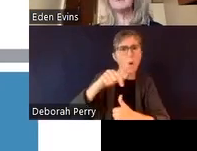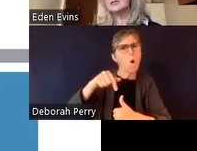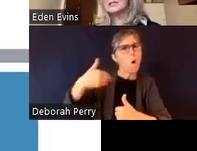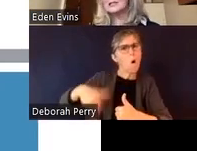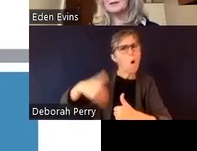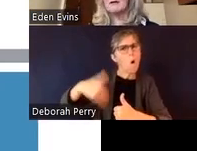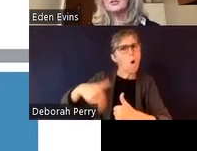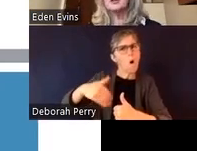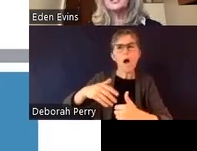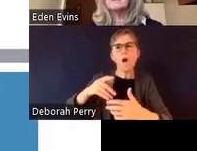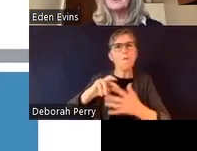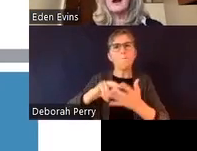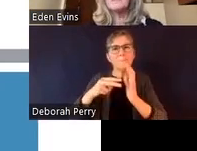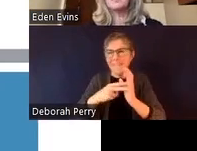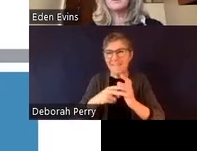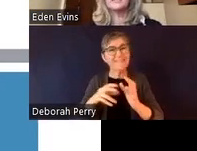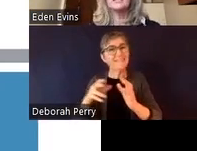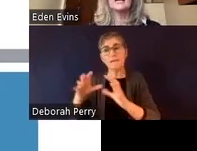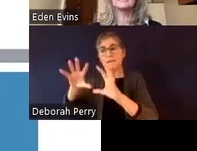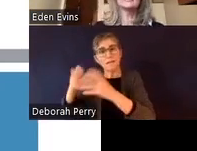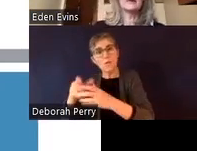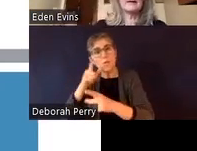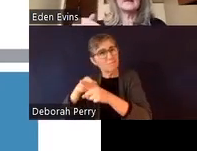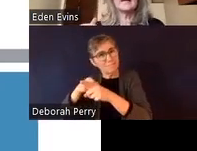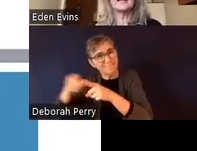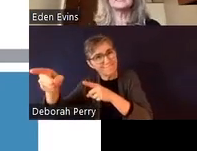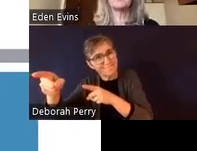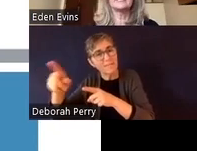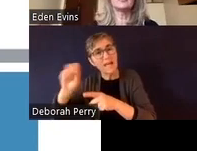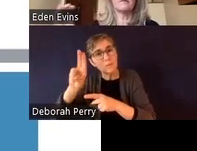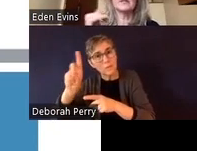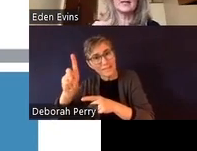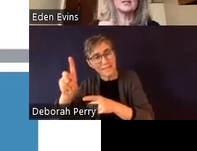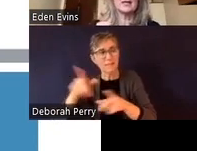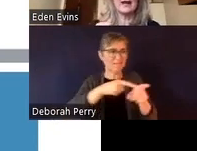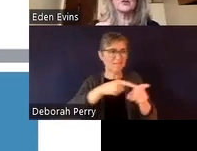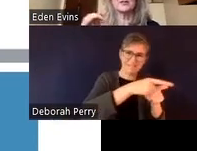multidisciplinary research teams, perhaps bringing the experience and expertise from the psychiatry